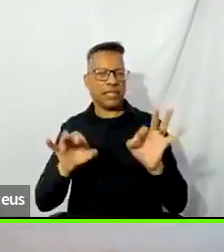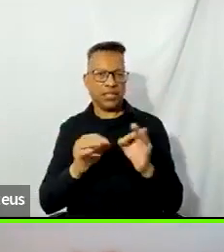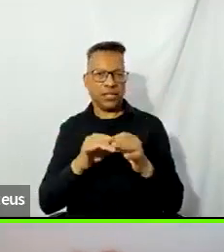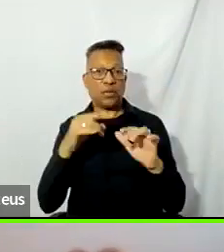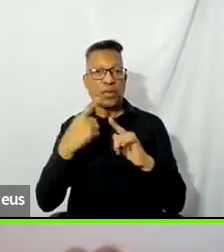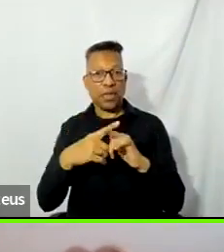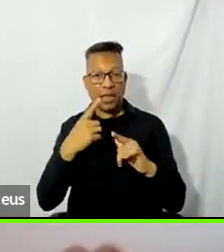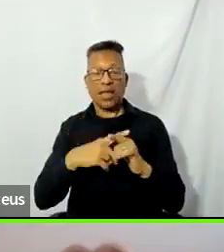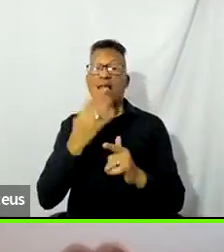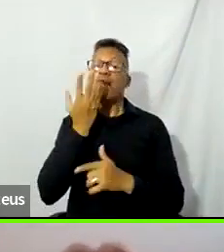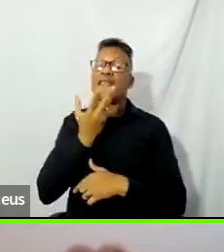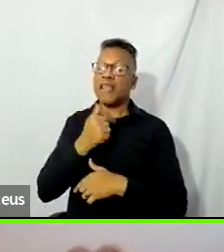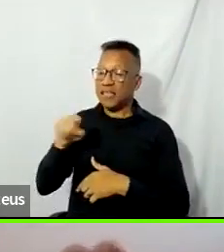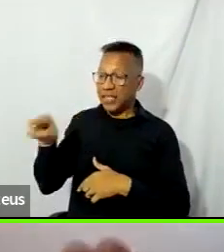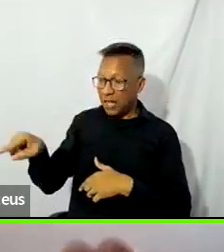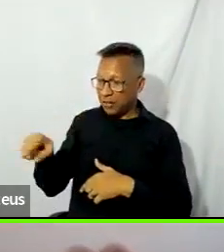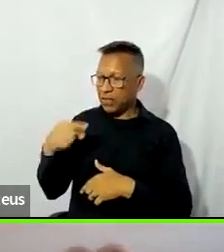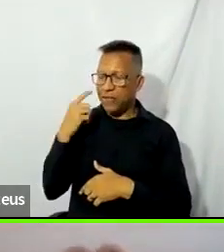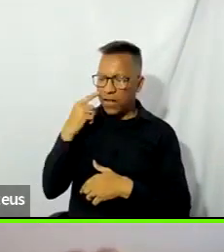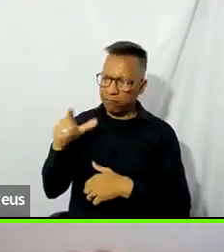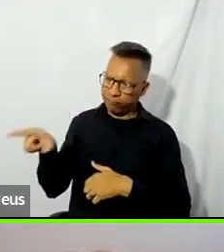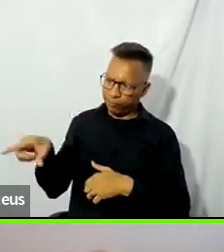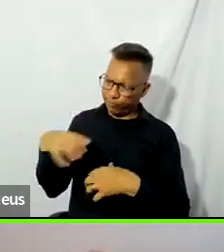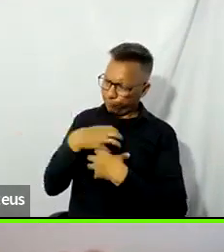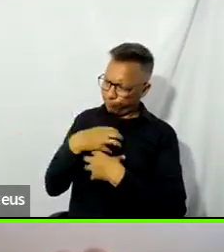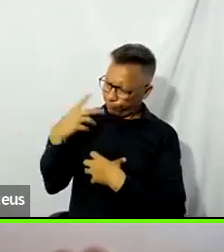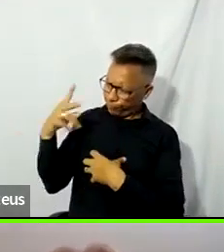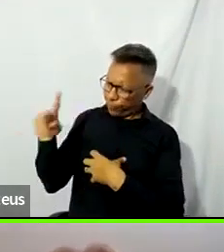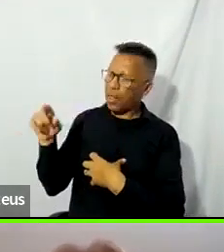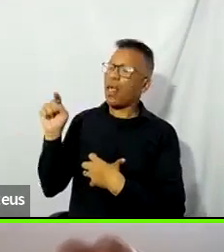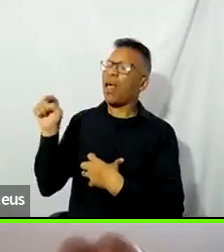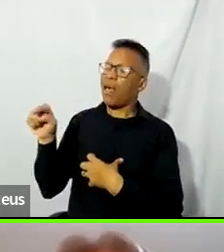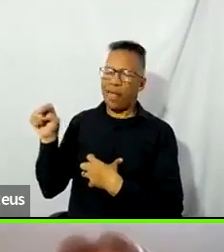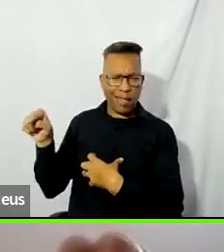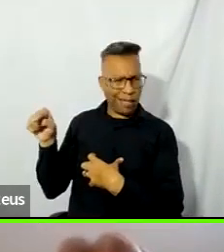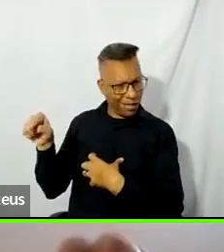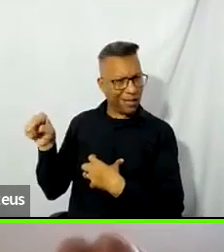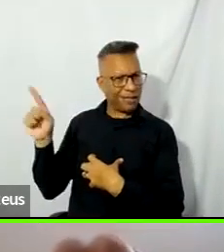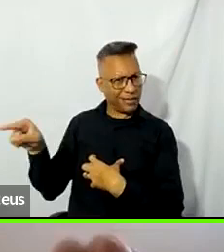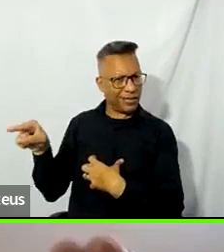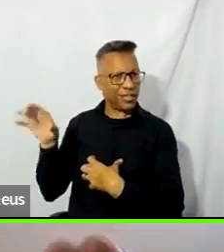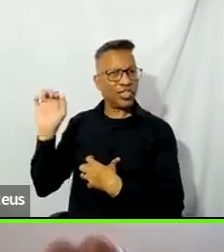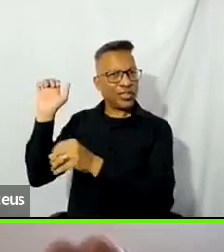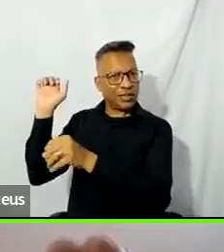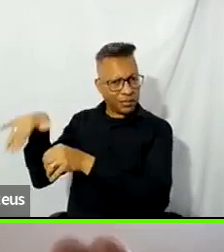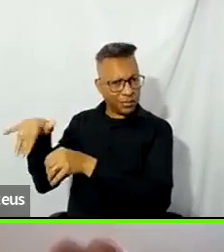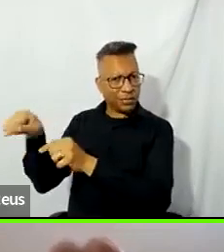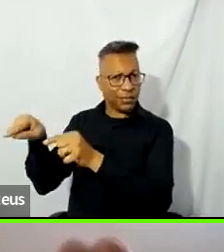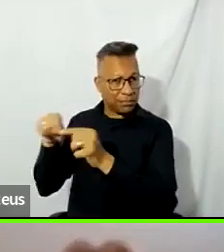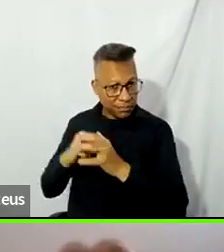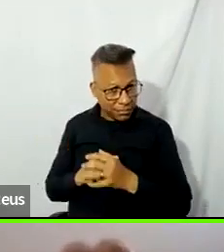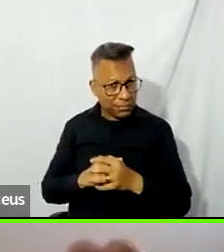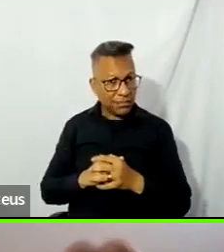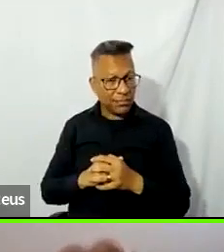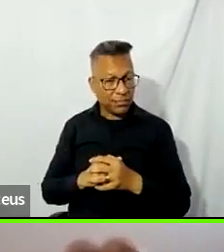child behavior if at any effectively looking at the children's behavior take taking for granted, in the fact that the children t the child the child is already in n a